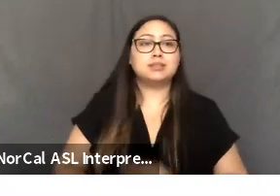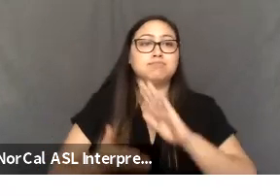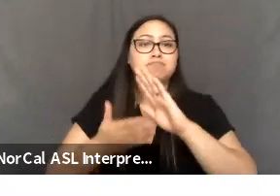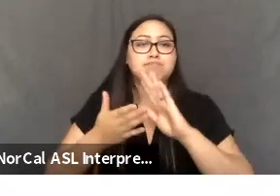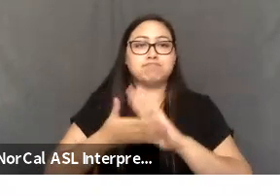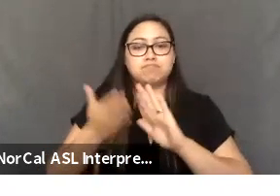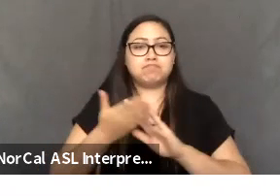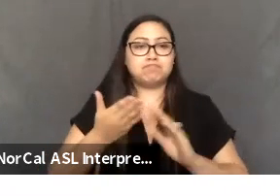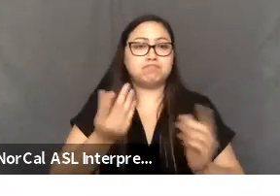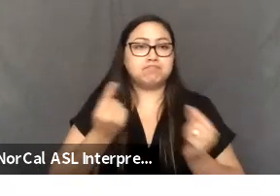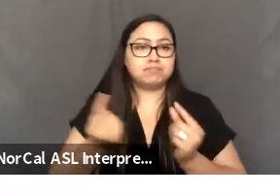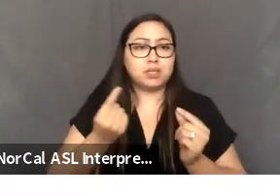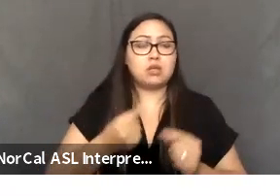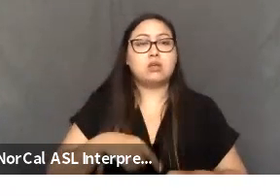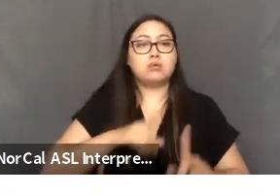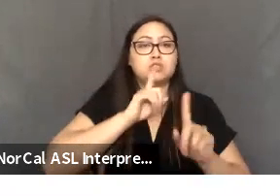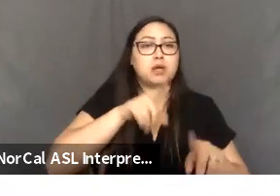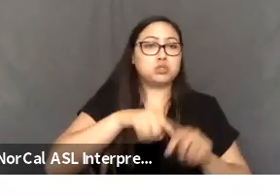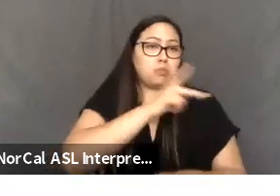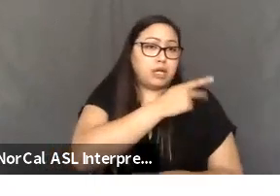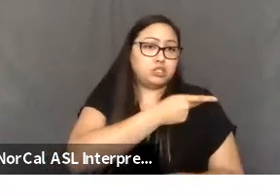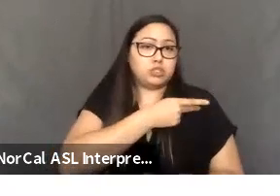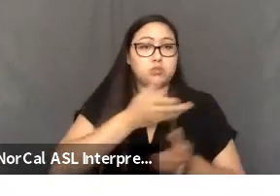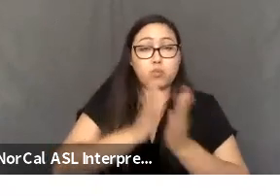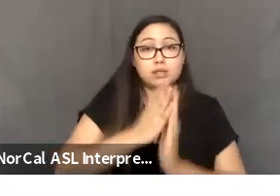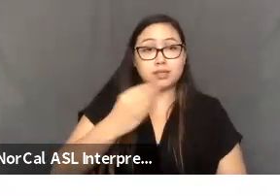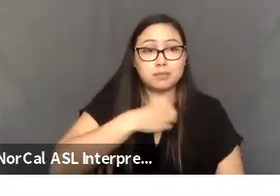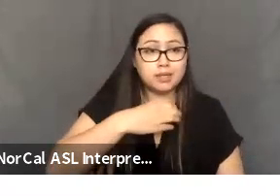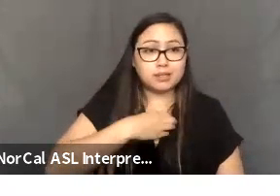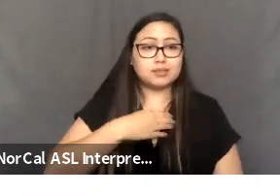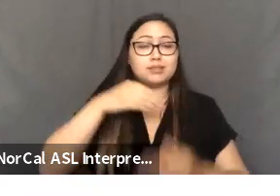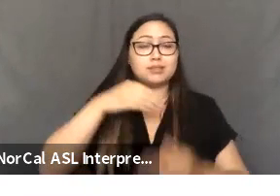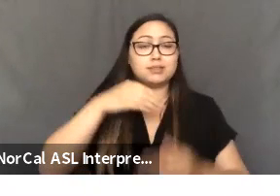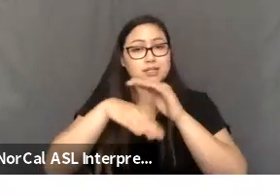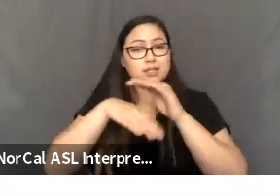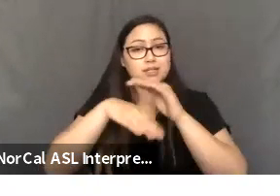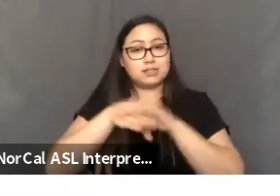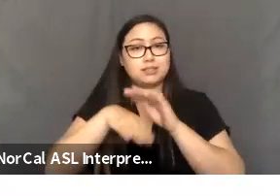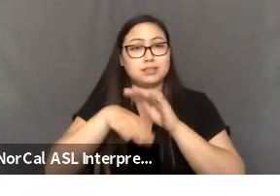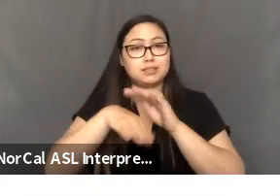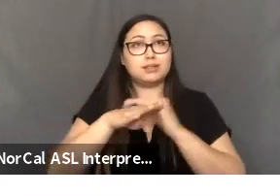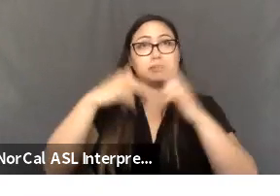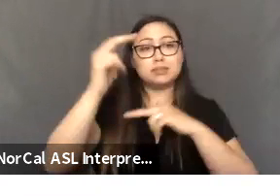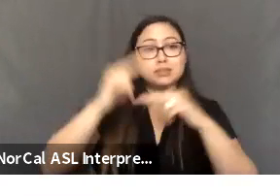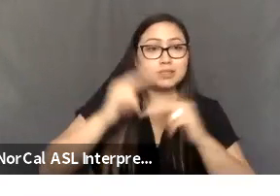complaints. Assessing facilities. Purchasing and/or providing accommodations. Conducting